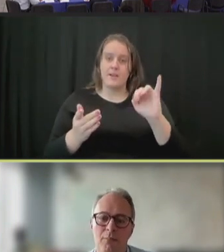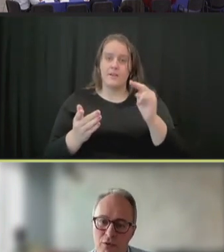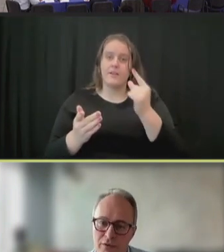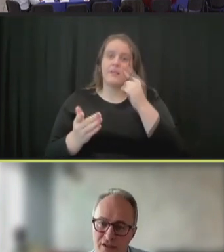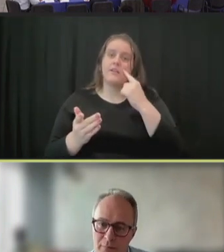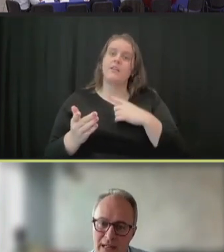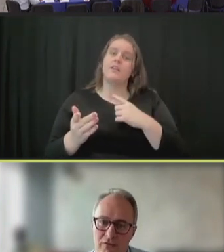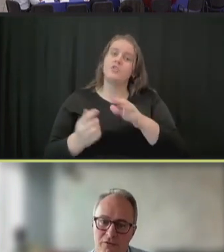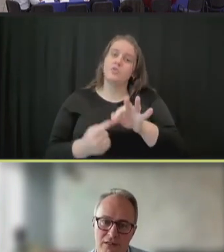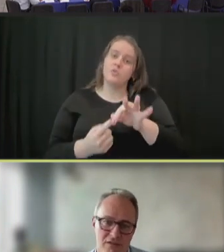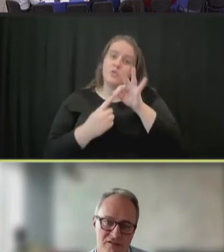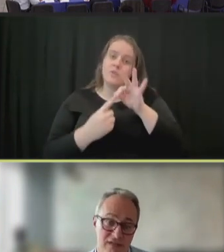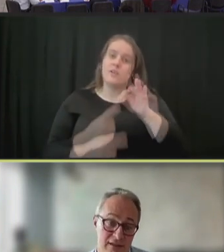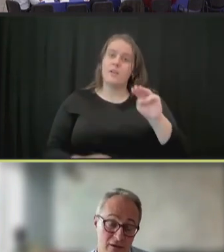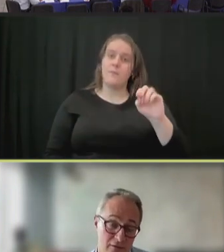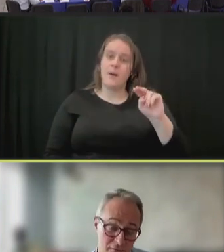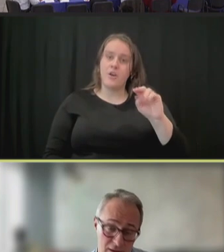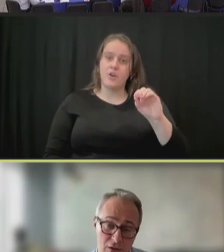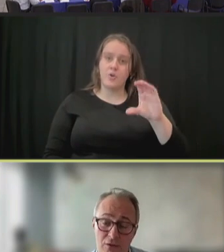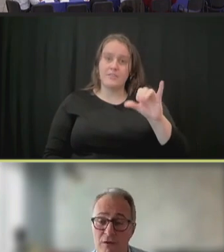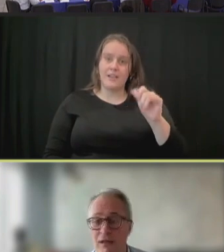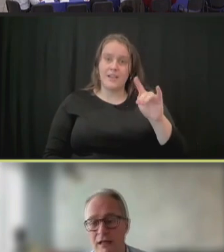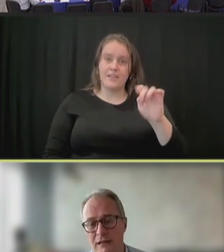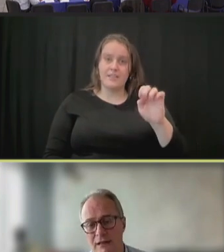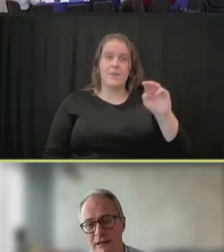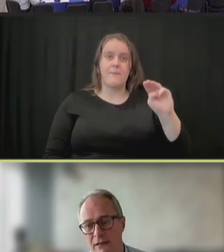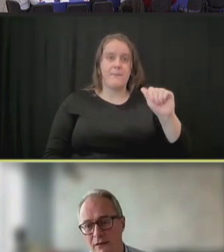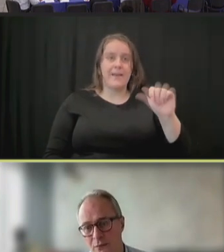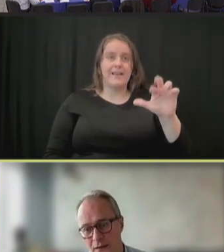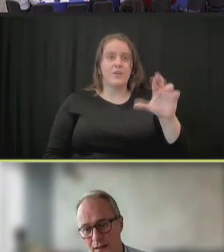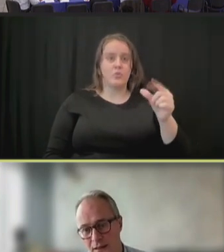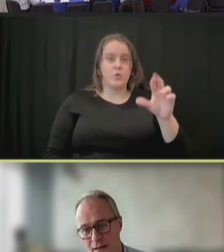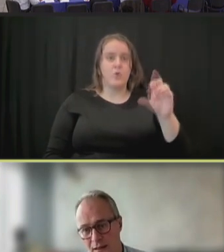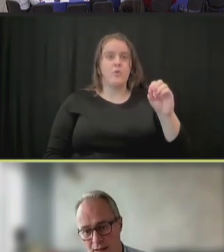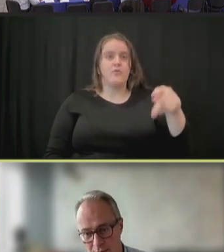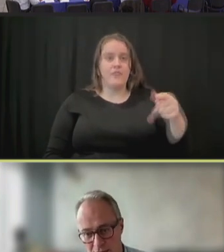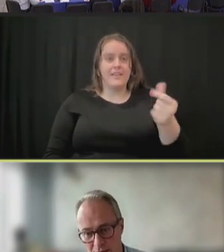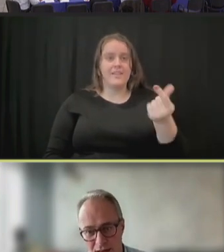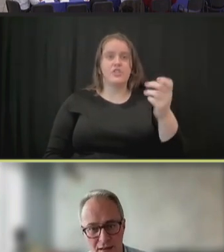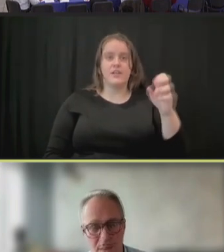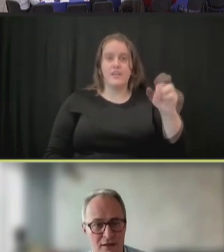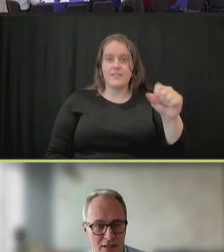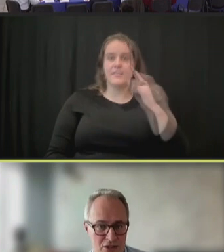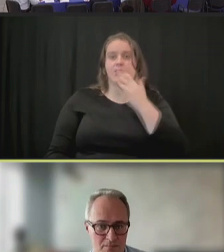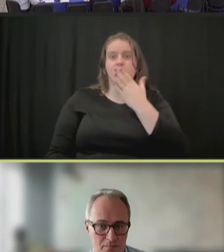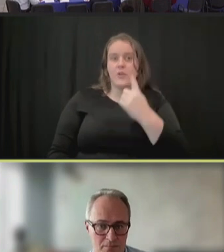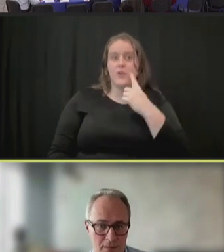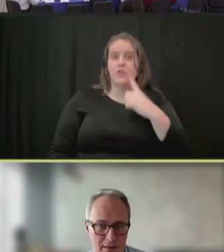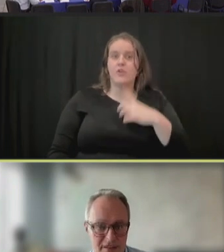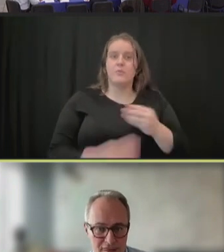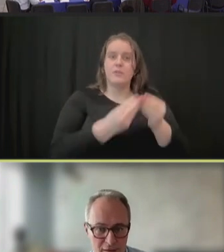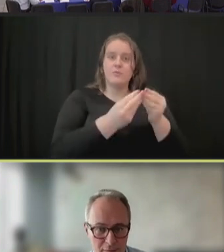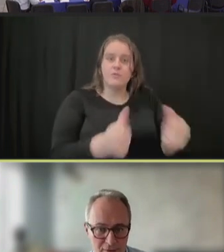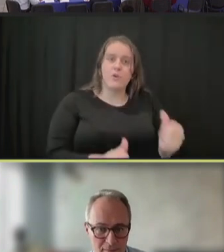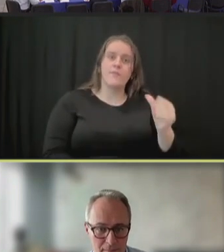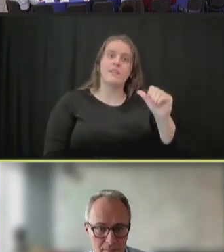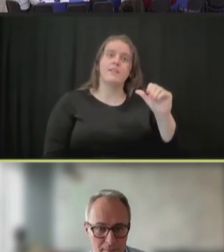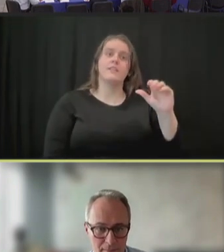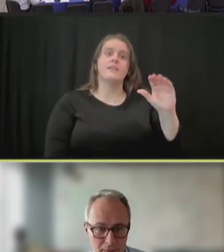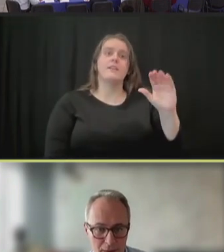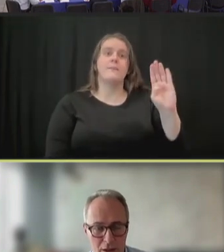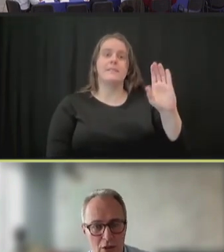monocyte macrophages that are very good in dealing with the Mtb infection. Next slide, please.